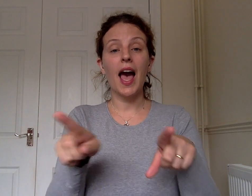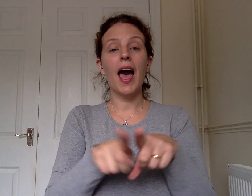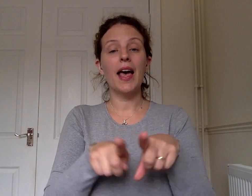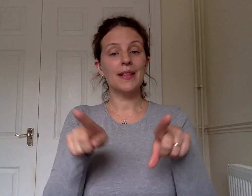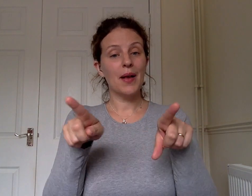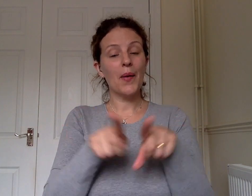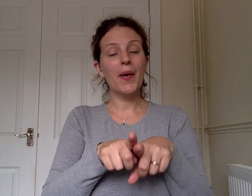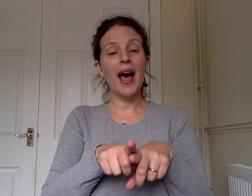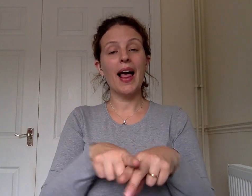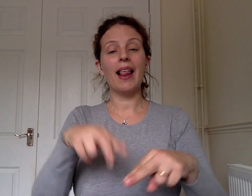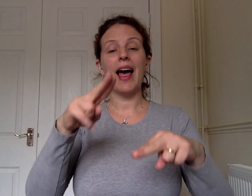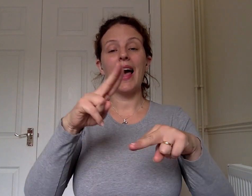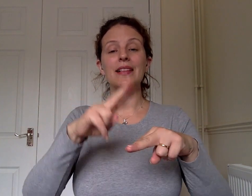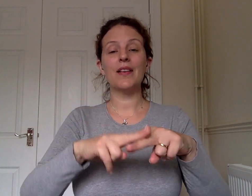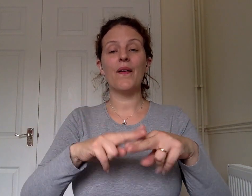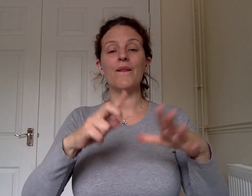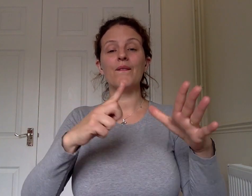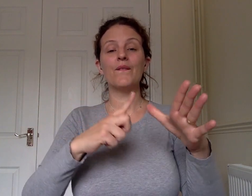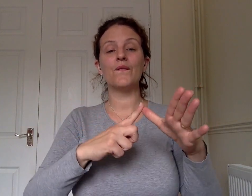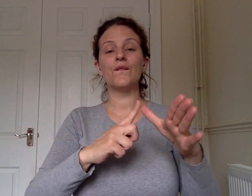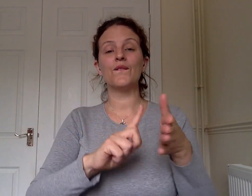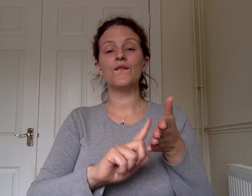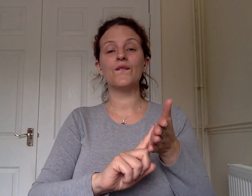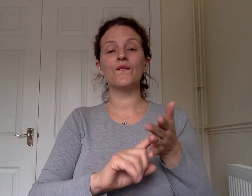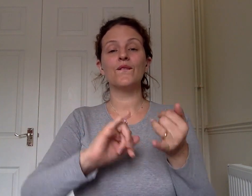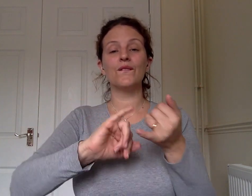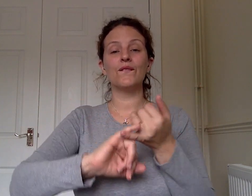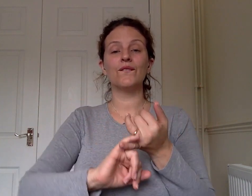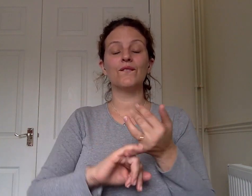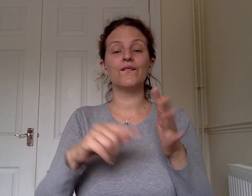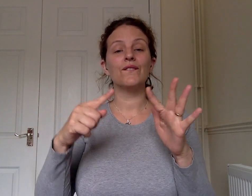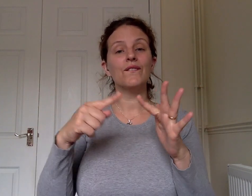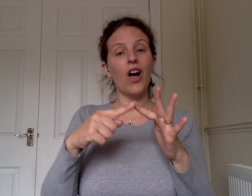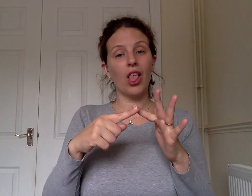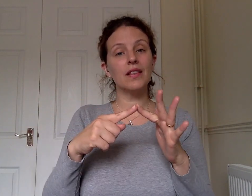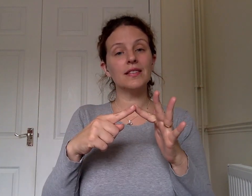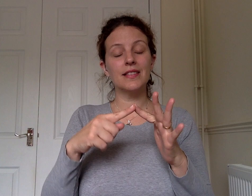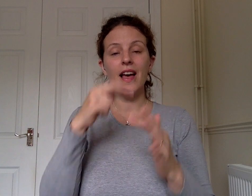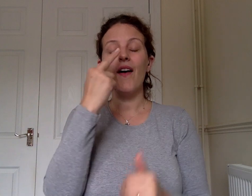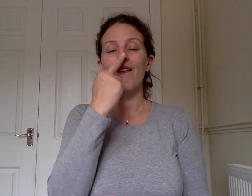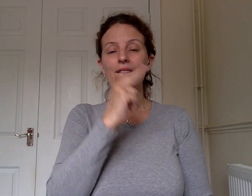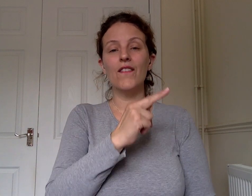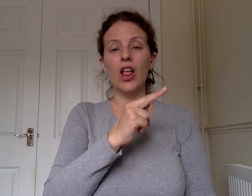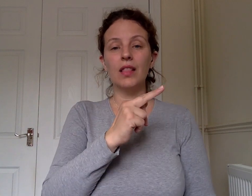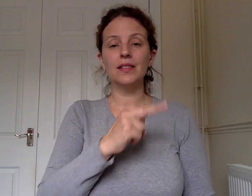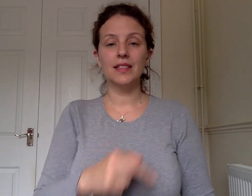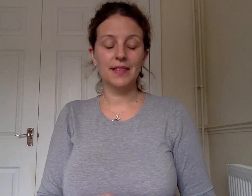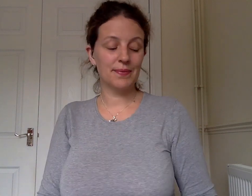Or false.